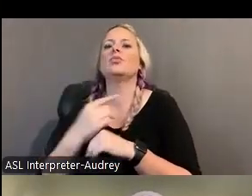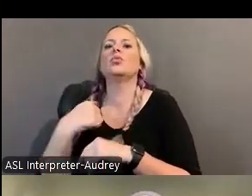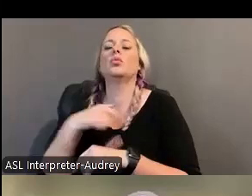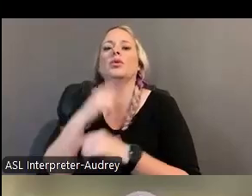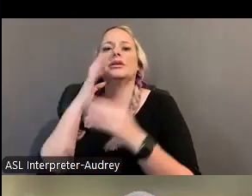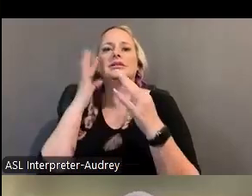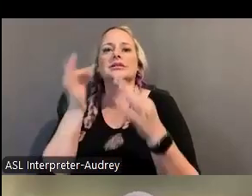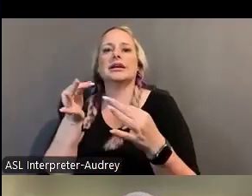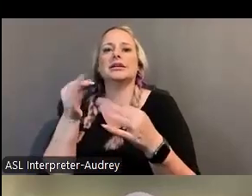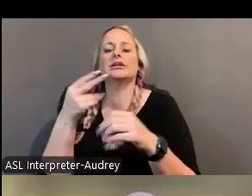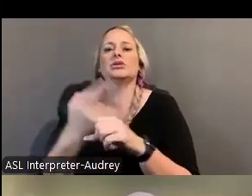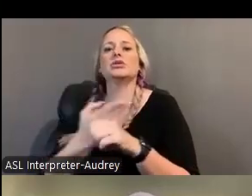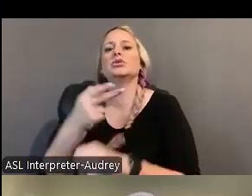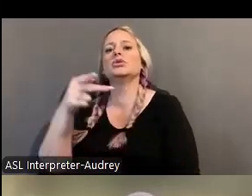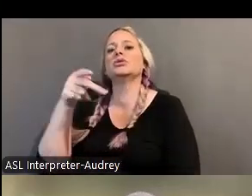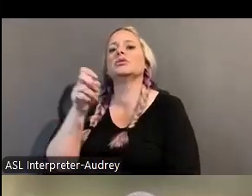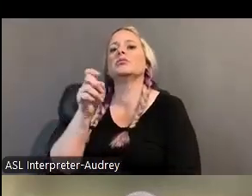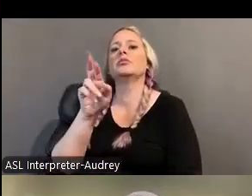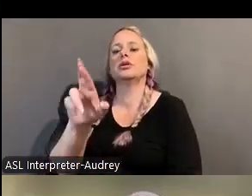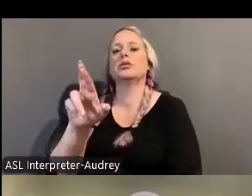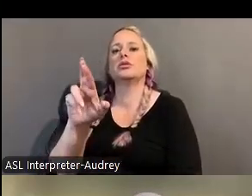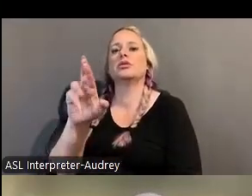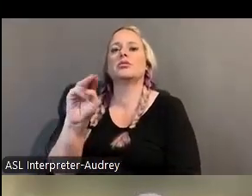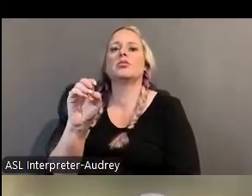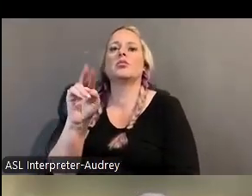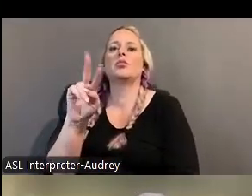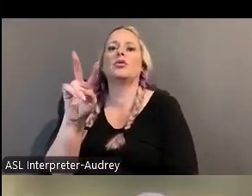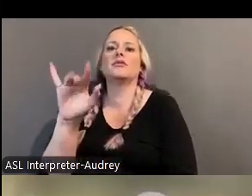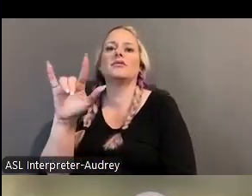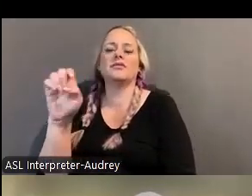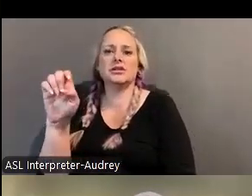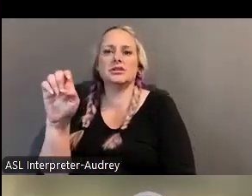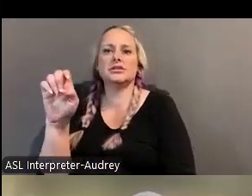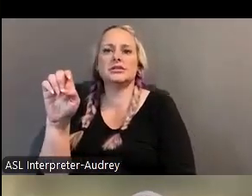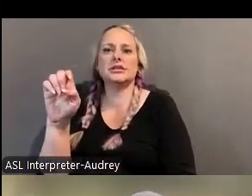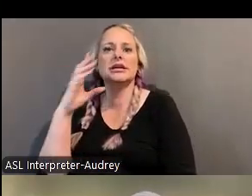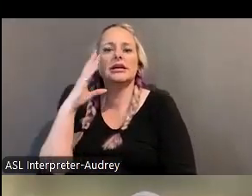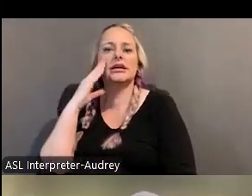Peter Morville's User Experience Honeycomb. So, I have a photo of it here on the right,